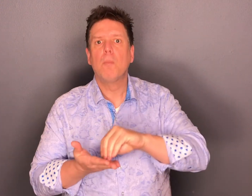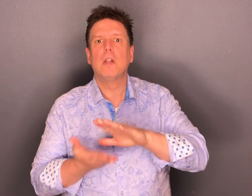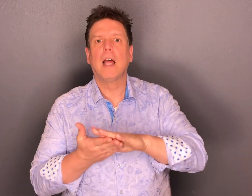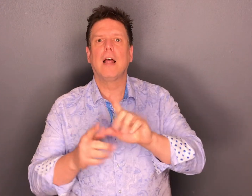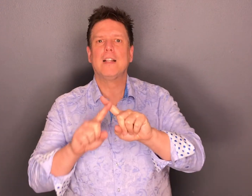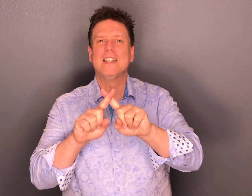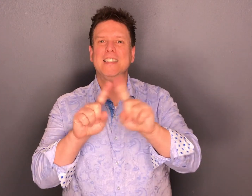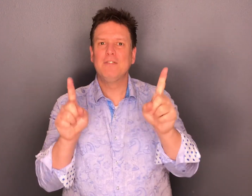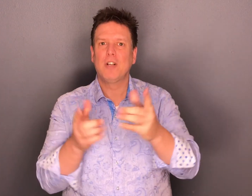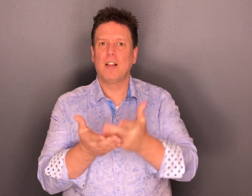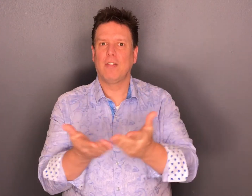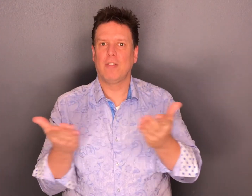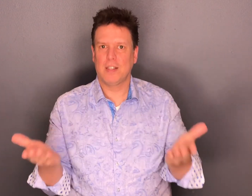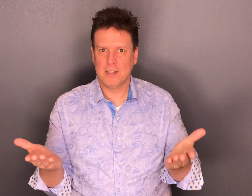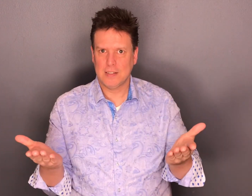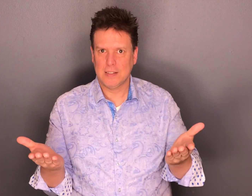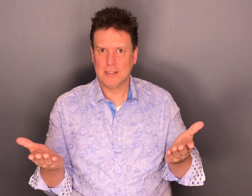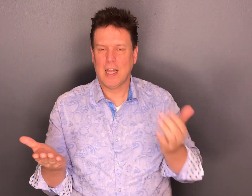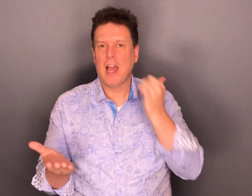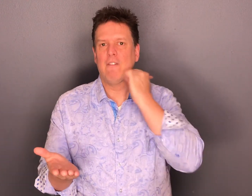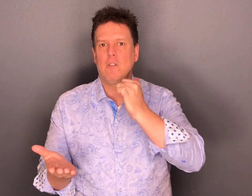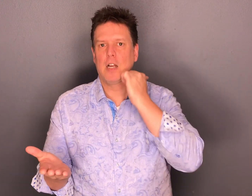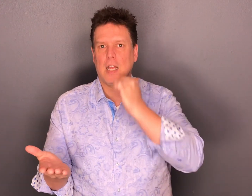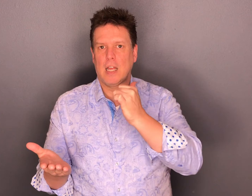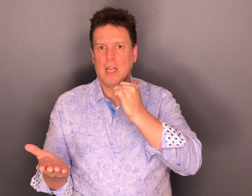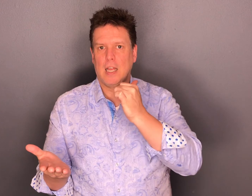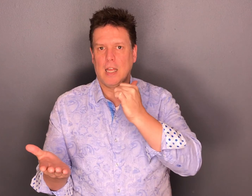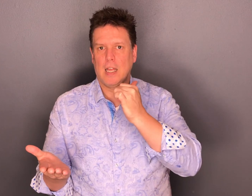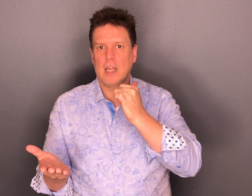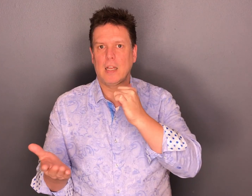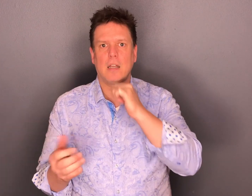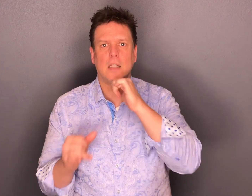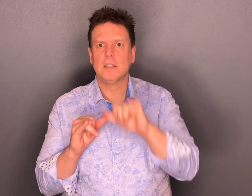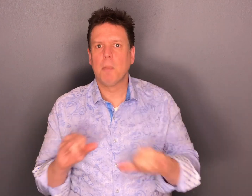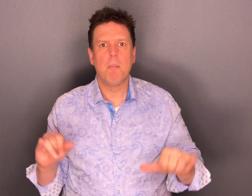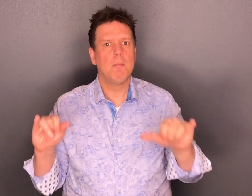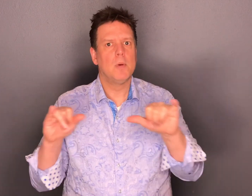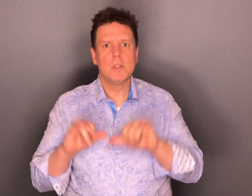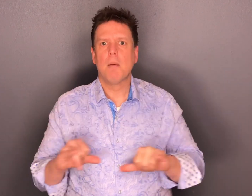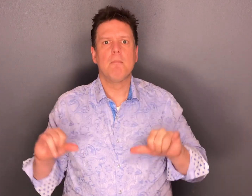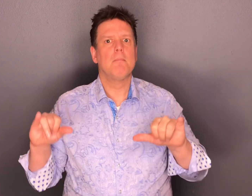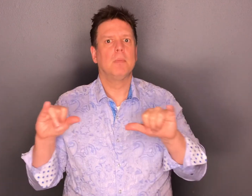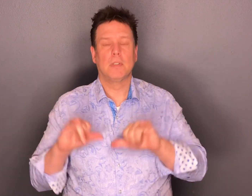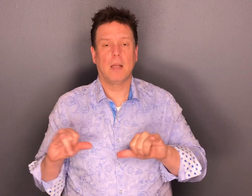next day. Put down another three things, not the same ones every day, and this